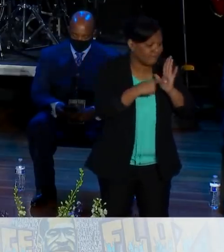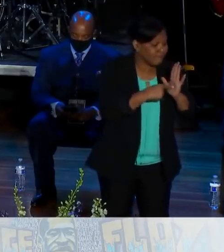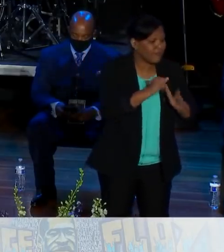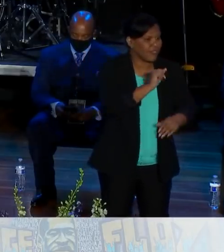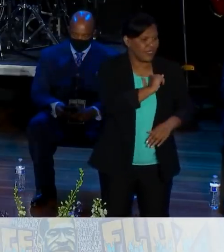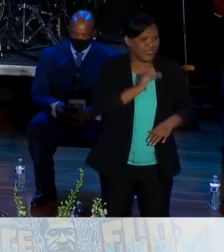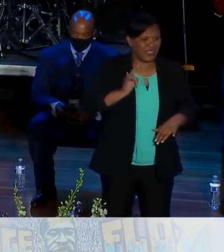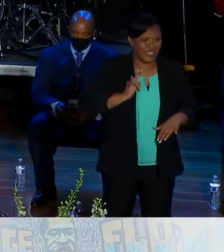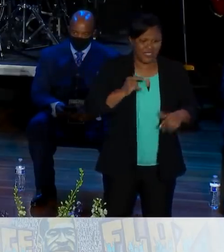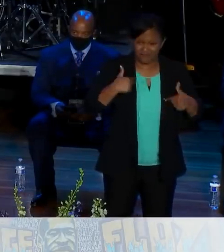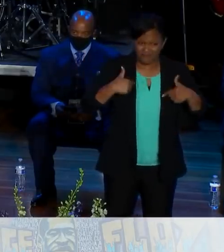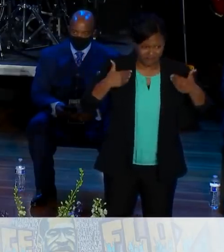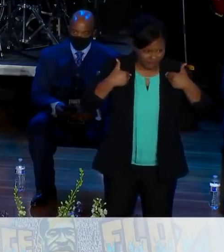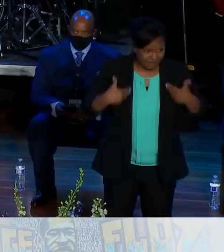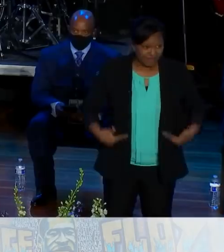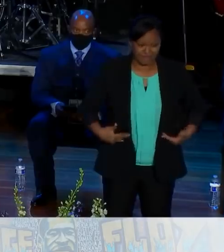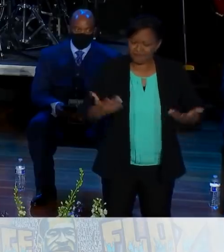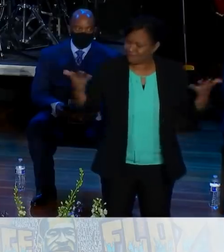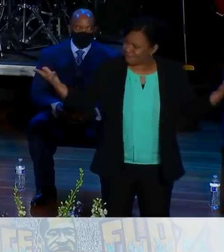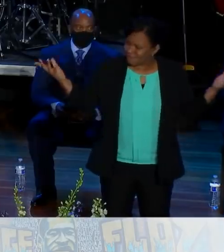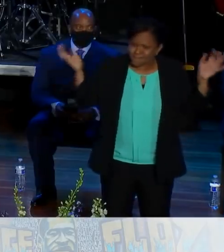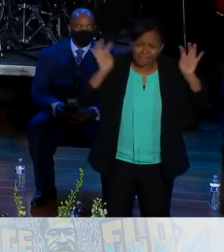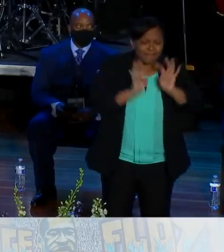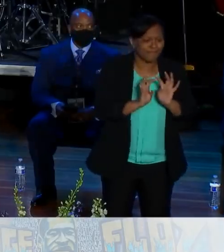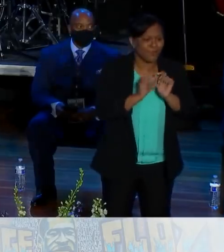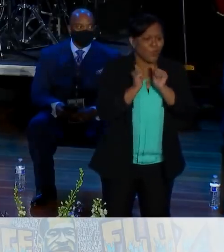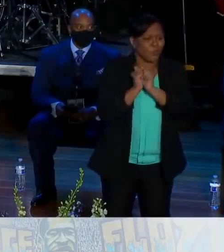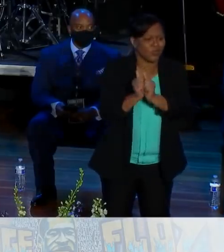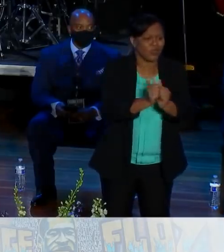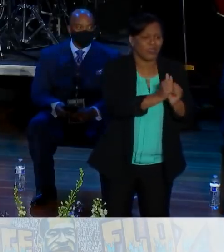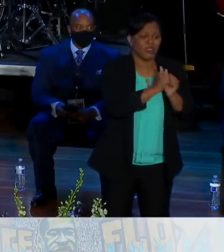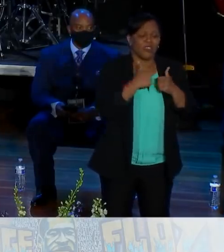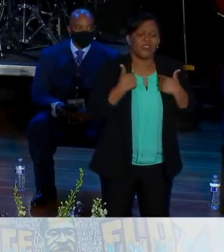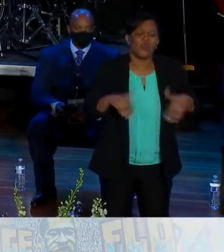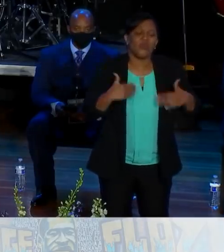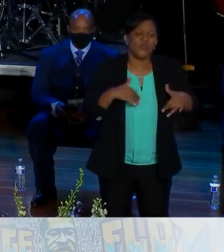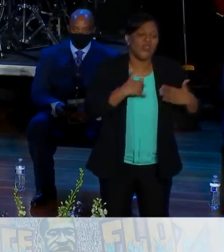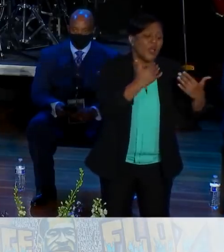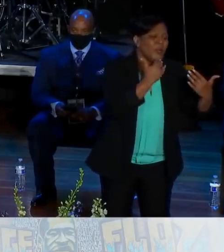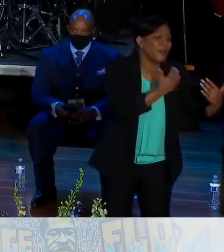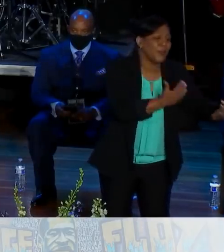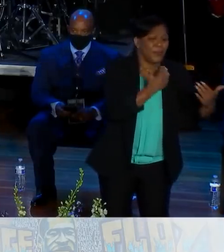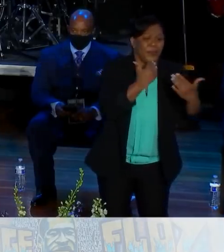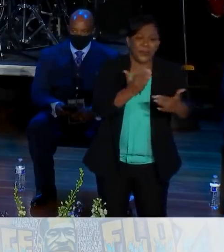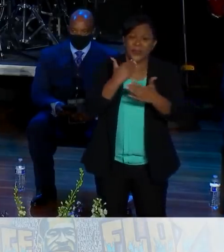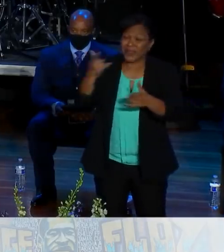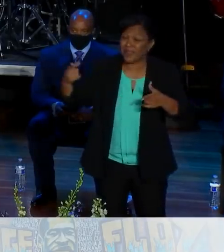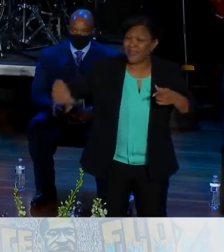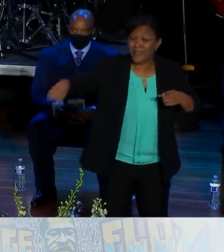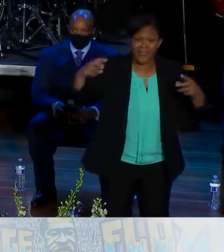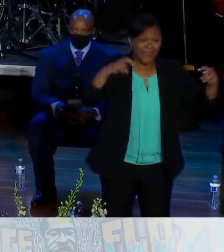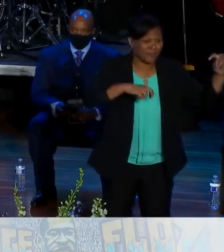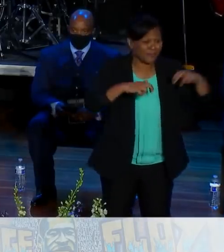ON BEHALF OF THE BOARD OF REGENTS, ON BEHALF OF THE FACULTY, WE'RE SO GRATEFUL